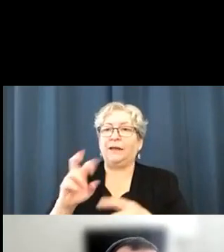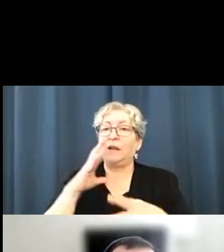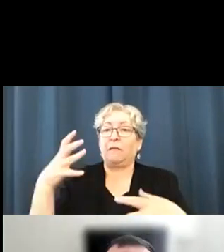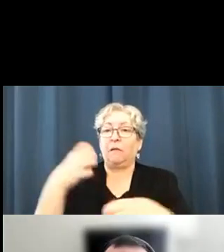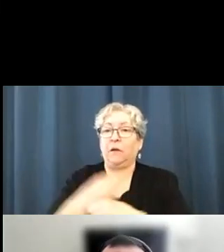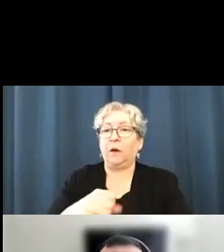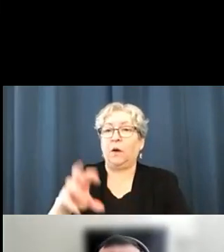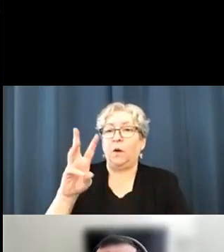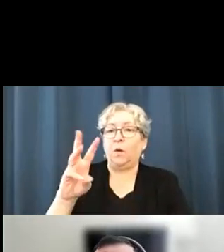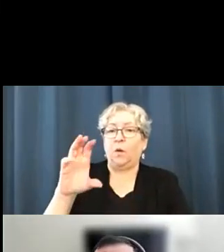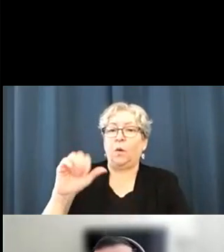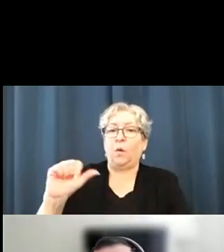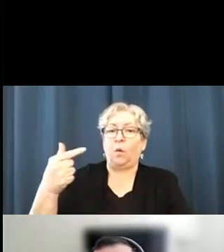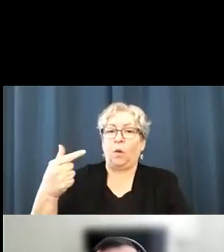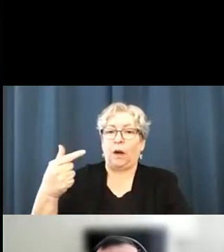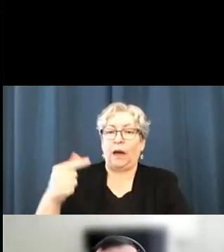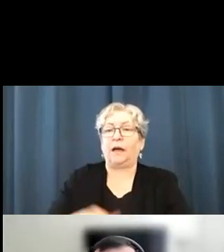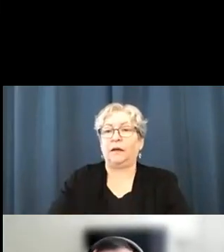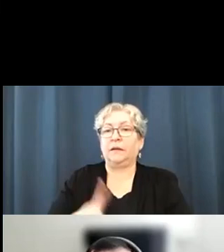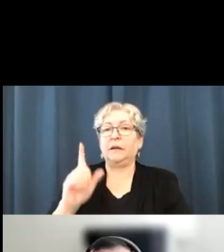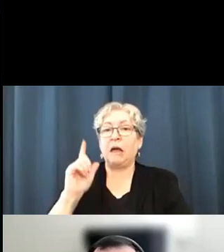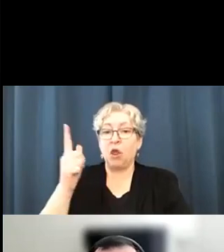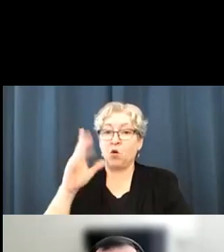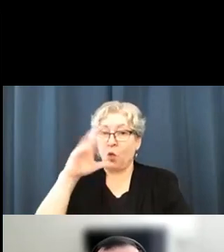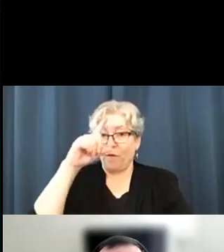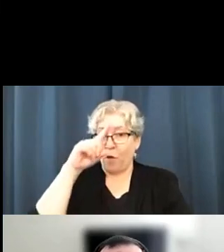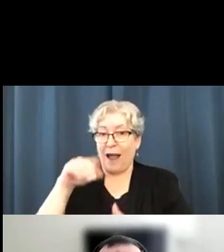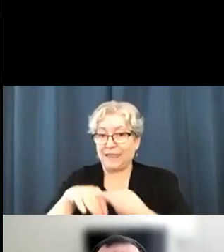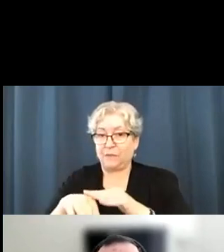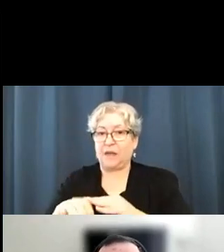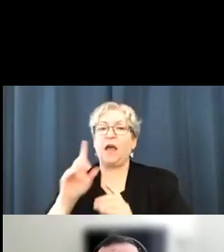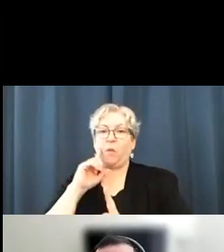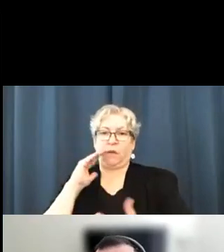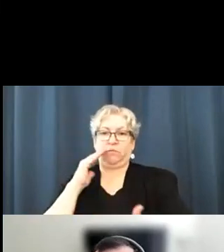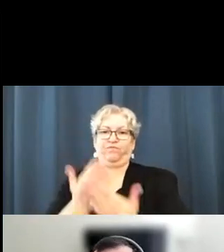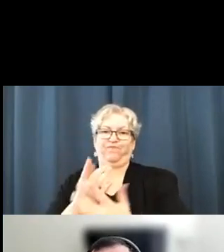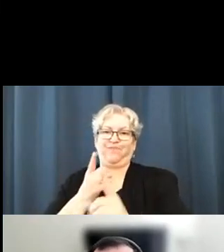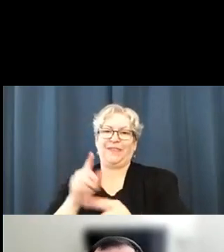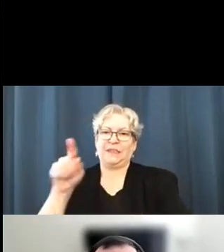If you search web accessibility, eventually you will get here. And so, if you wanna know from start to finish